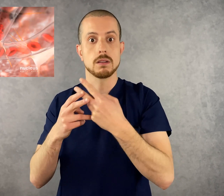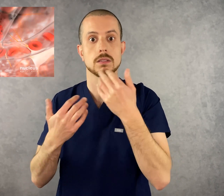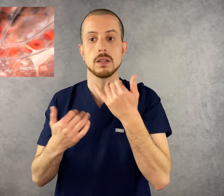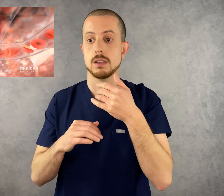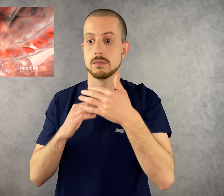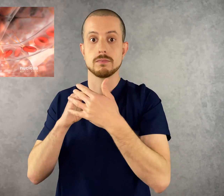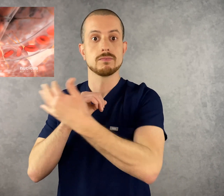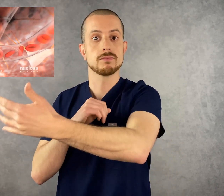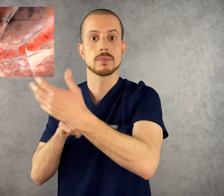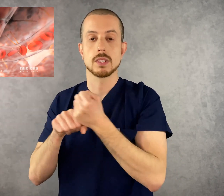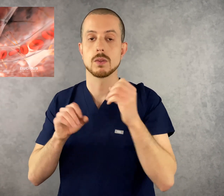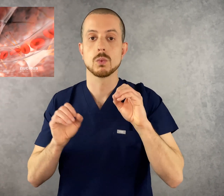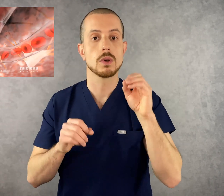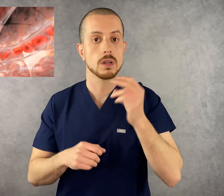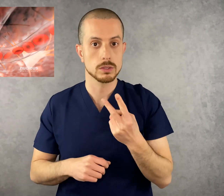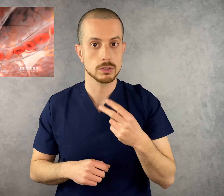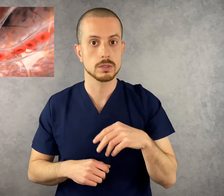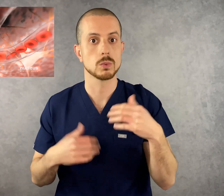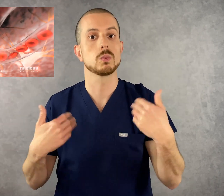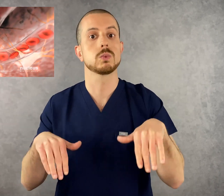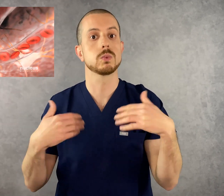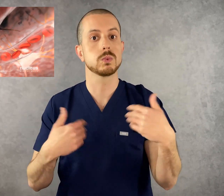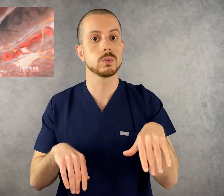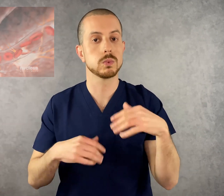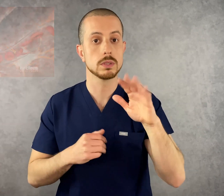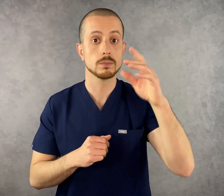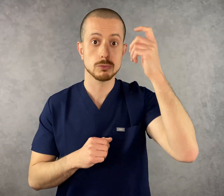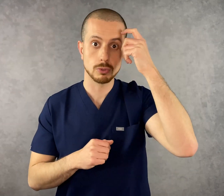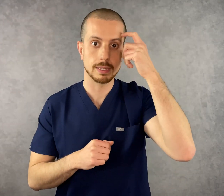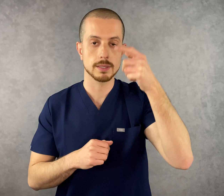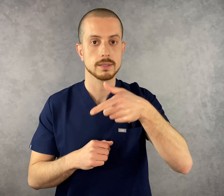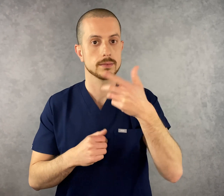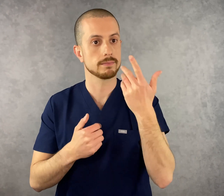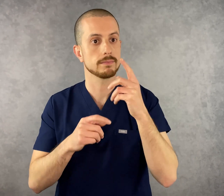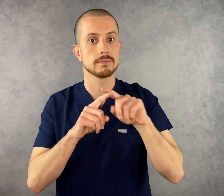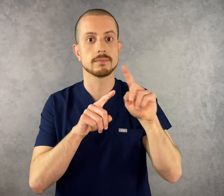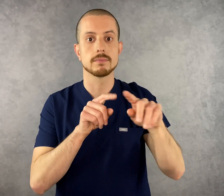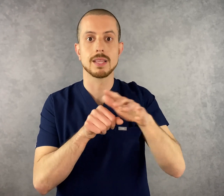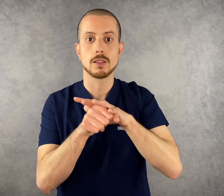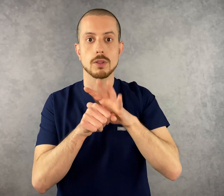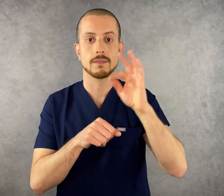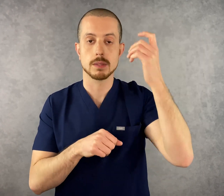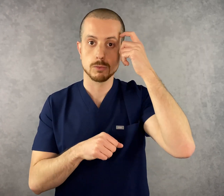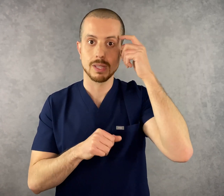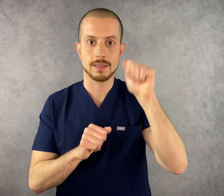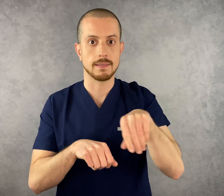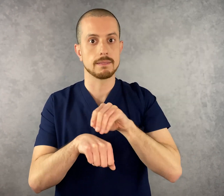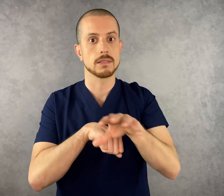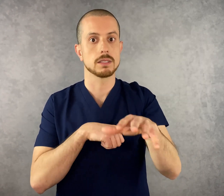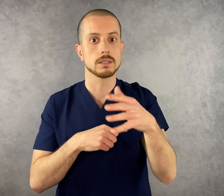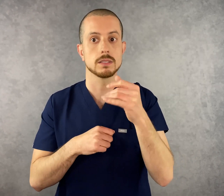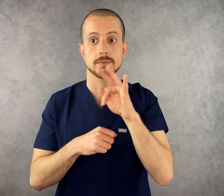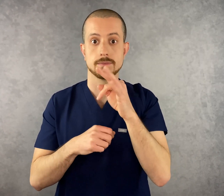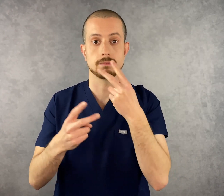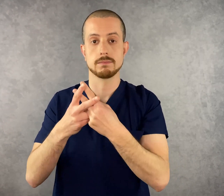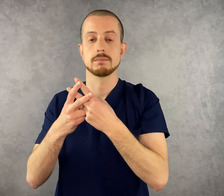the area of the brain fed by this vessel is not getting oxygen. This is not good. Different areas of the brain can be affected by this